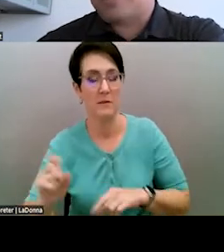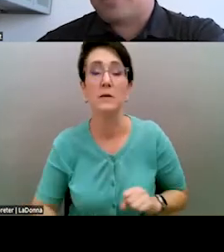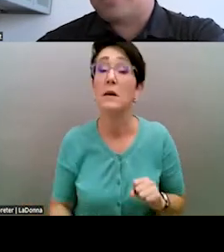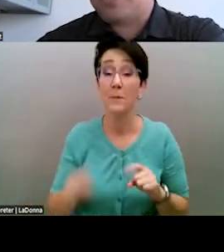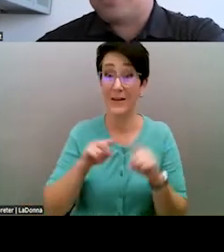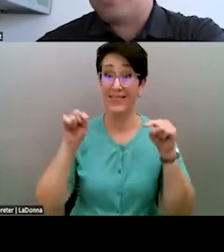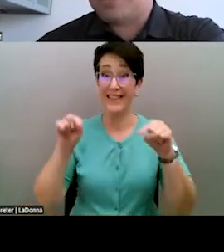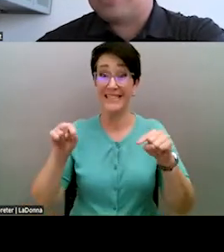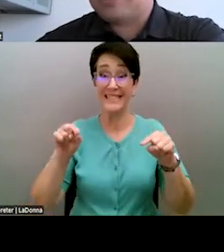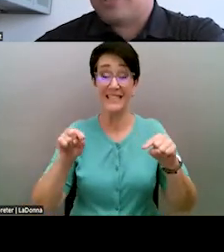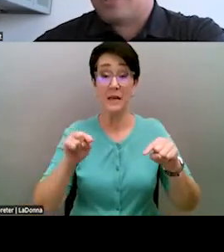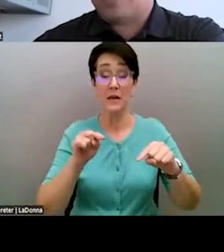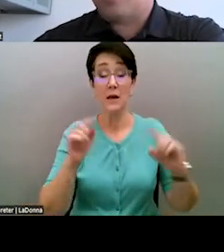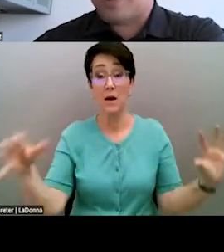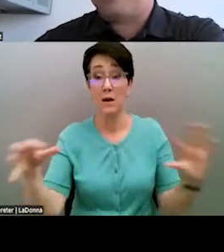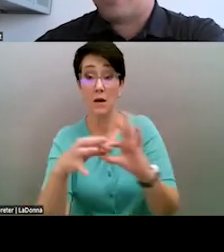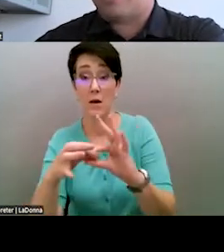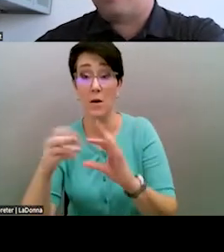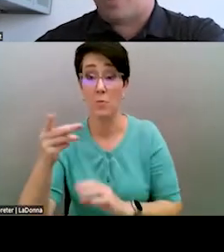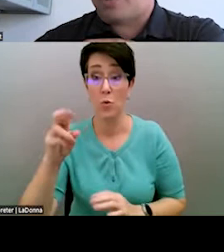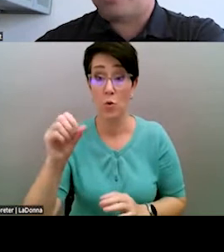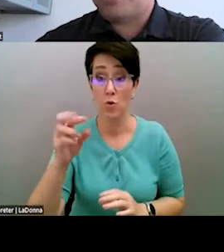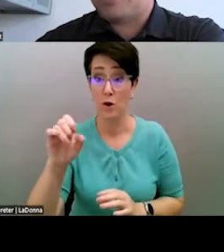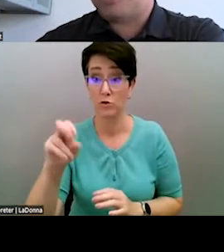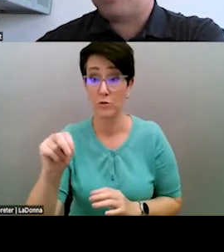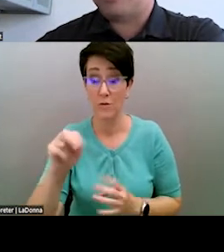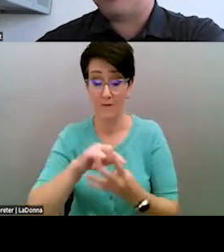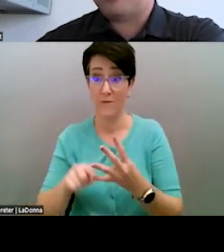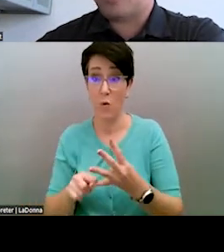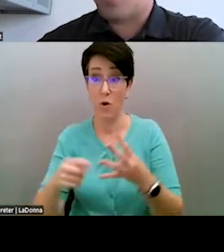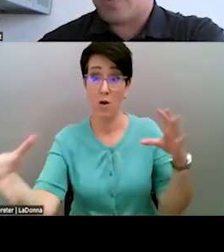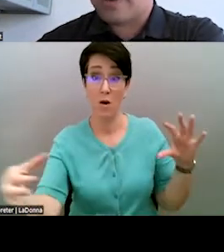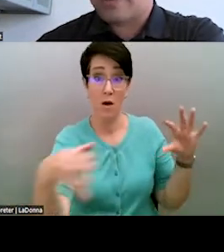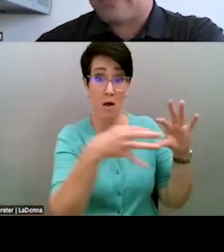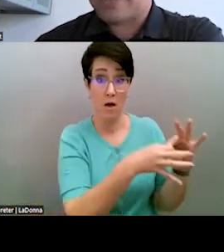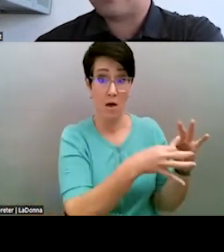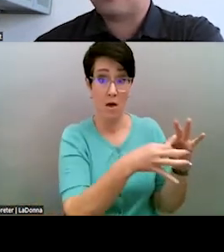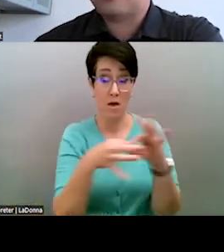THINGS WE DO IS WHEN YOU WRAP ALL OF THE THREE RESOURCES IN A COORDINATED FASHION, I THINK